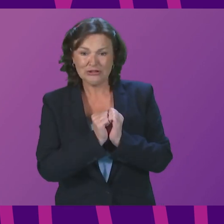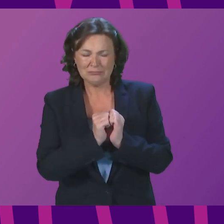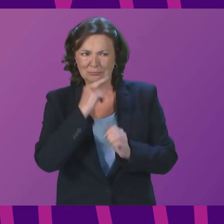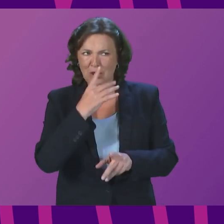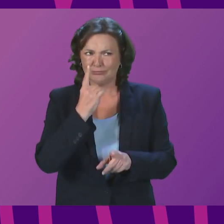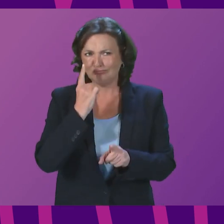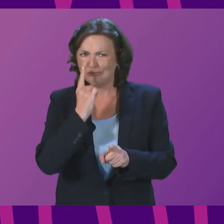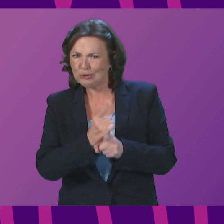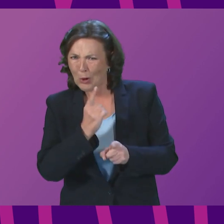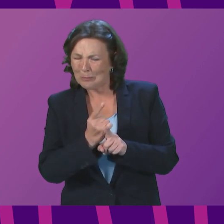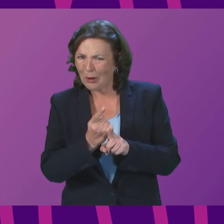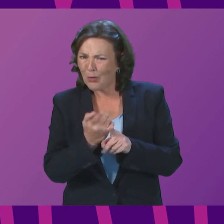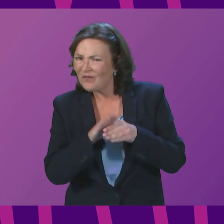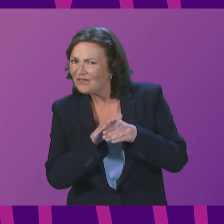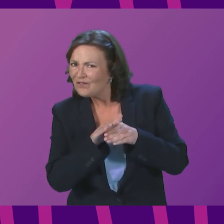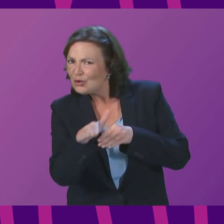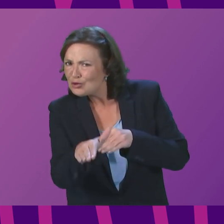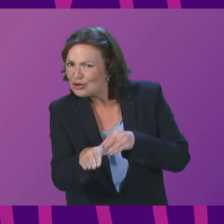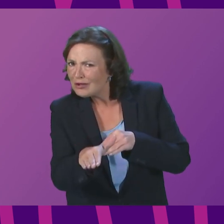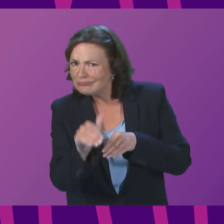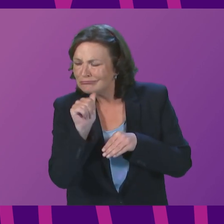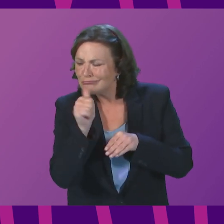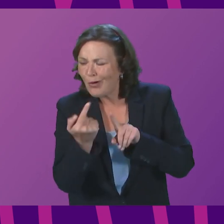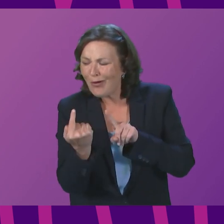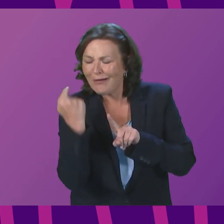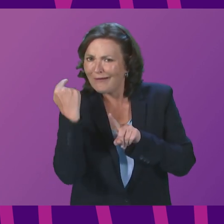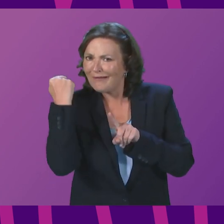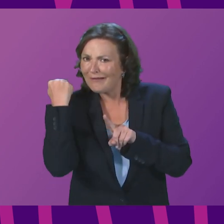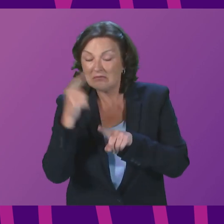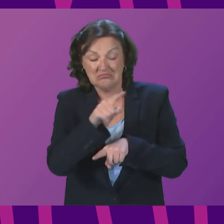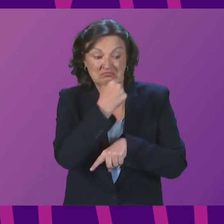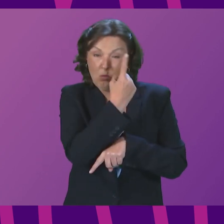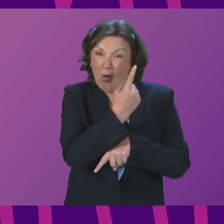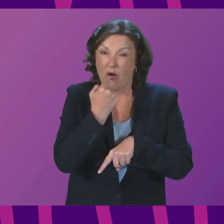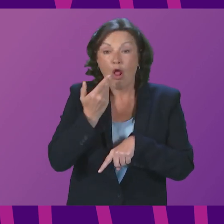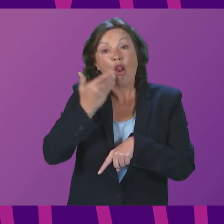Let us take the advice of Nick McKerrell, a law lecturer at the University of Glasgow, who said in response to this issue: